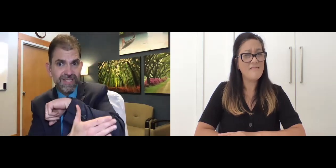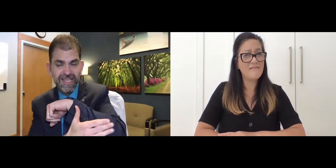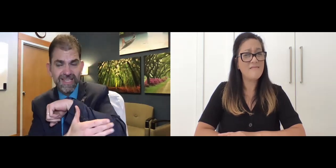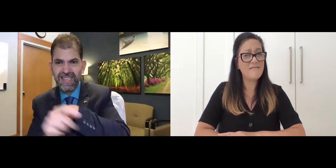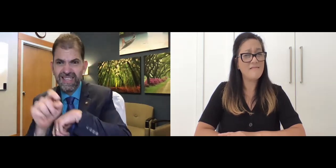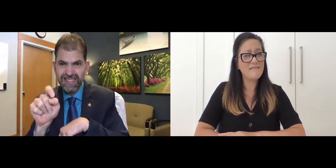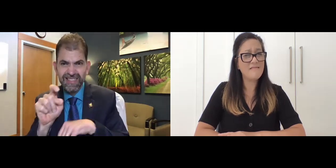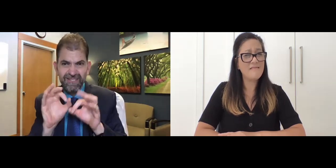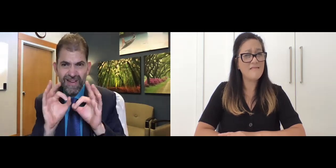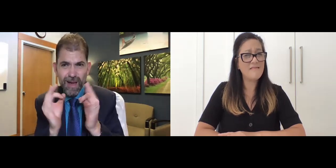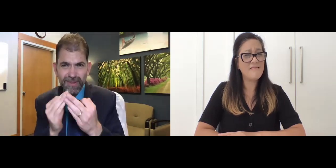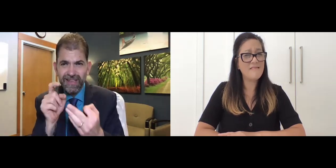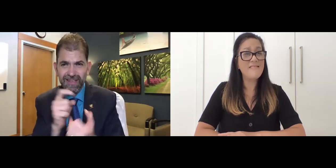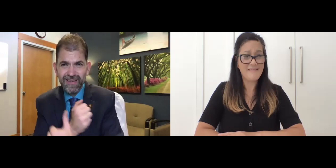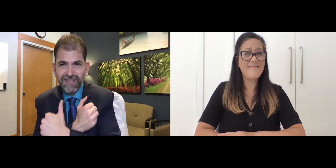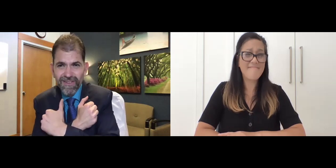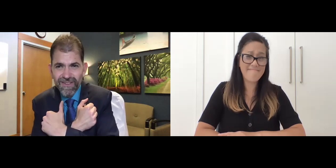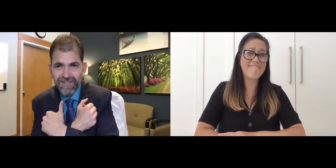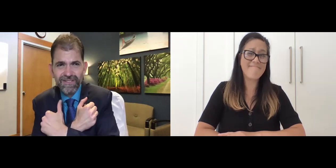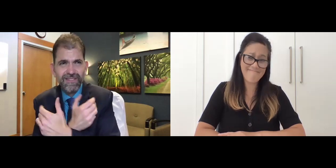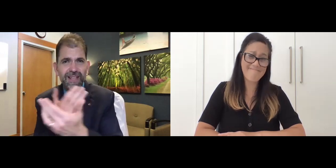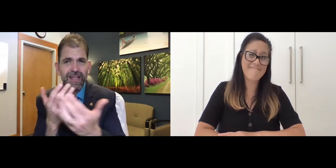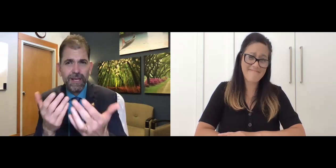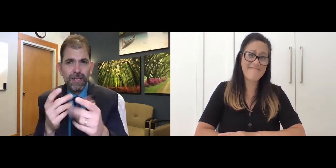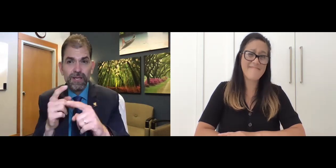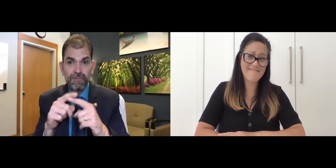When you have a deaf child from another country they need a family. They need